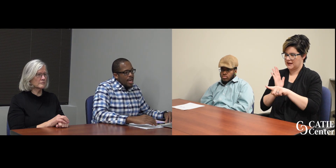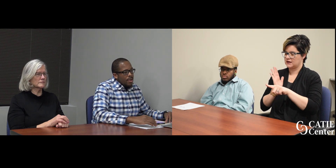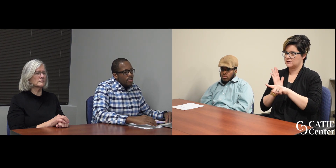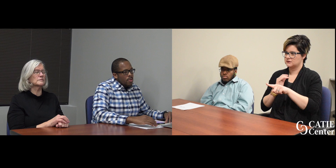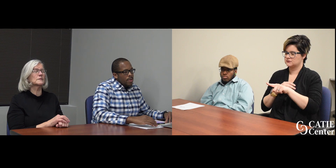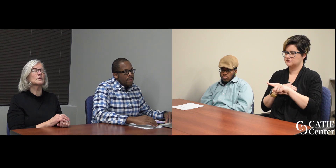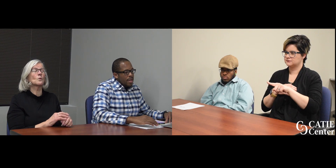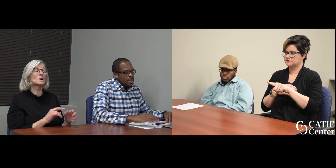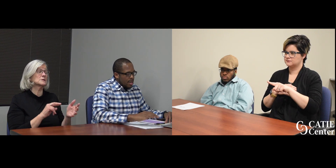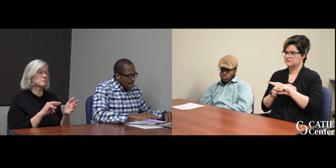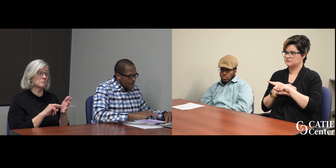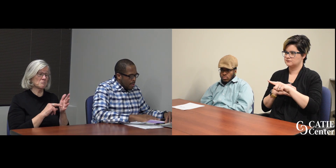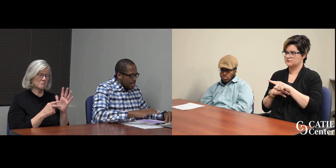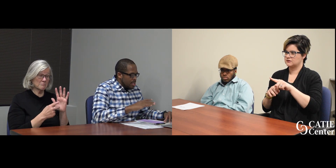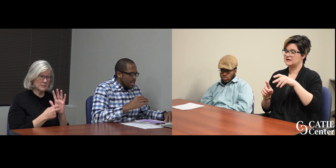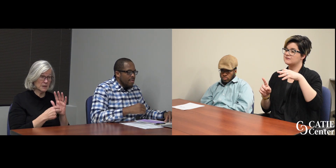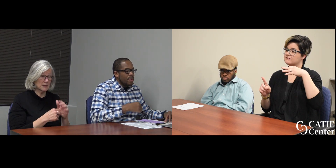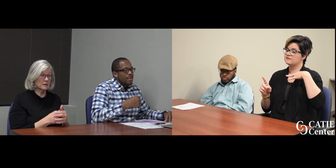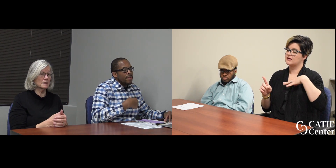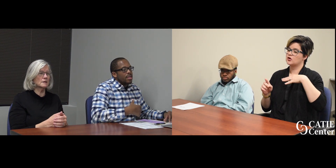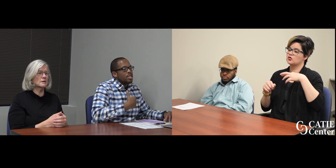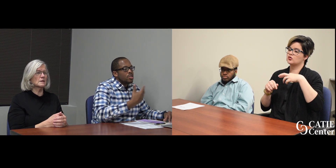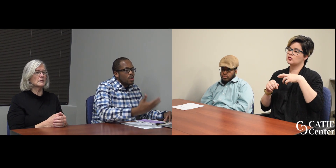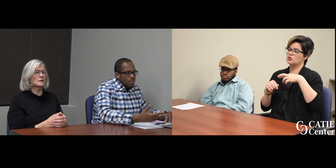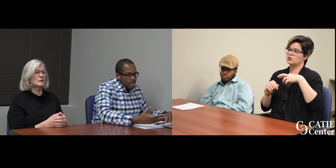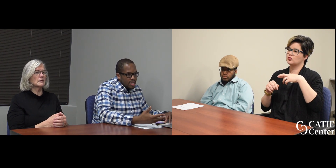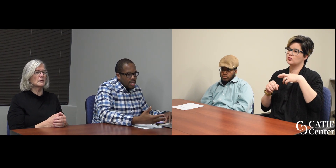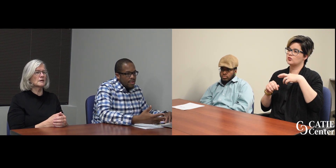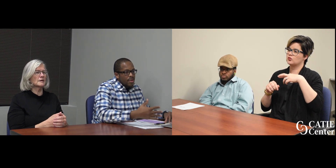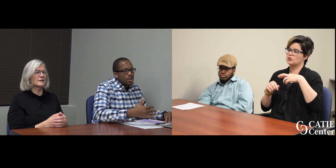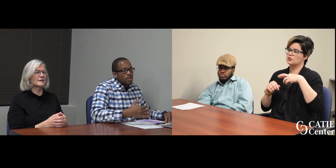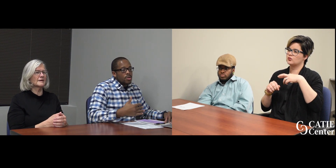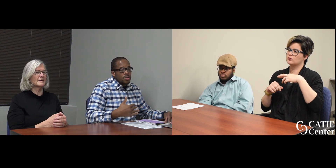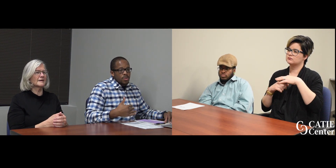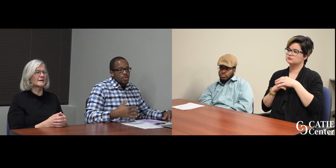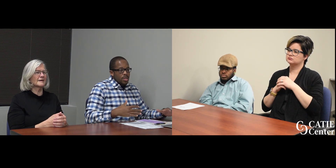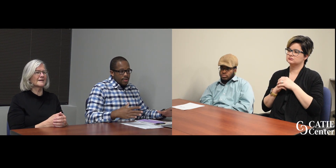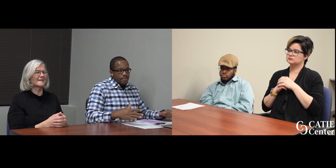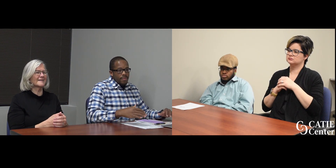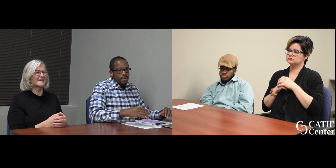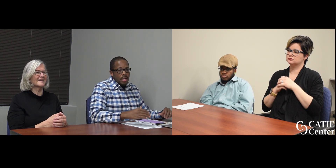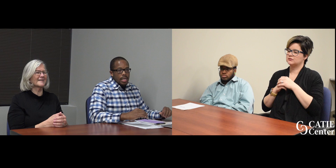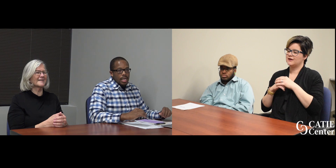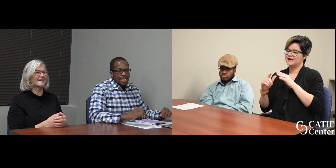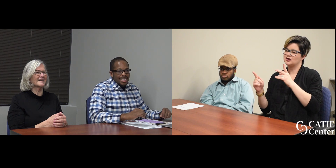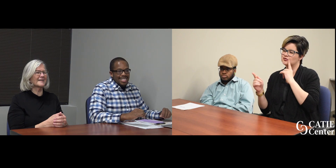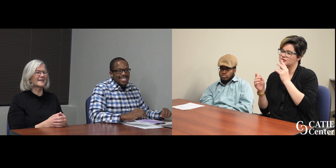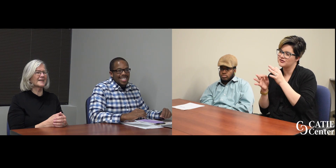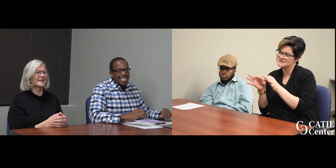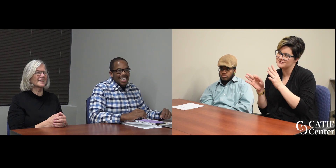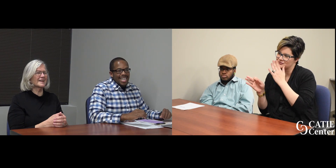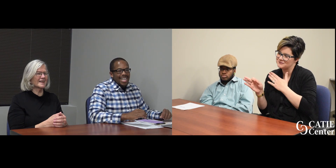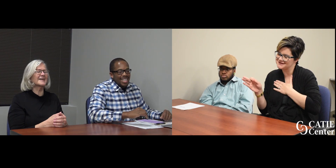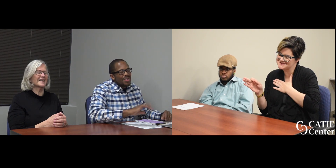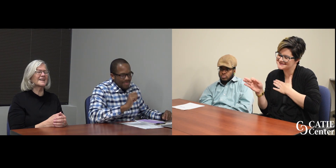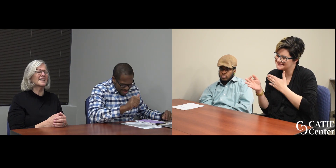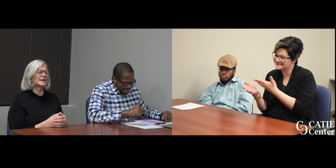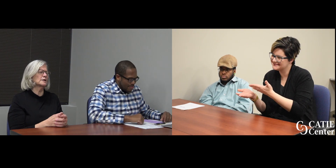that will reflect on how much of a benefit that you'll receive, in order to live. Can you rephrase that for me please?